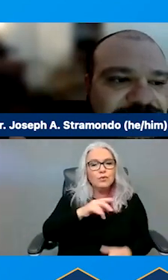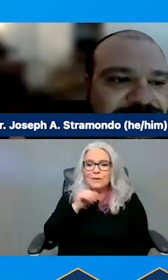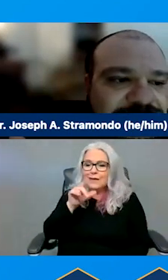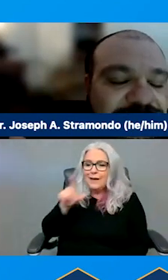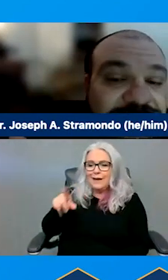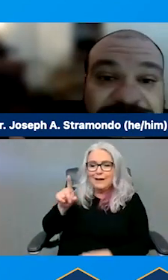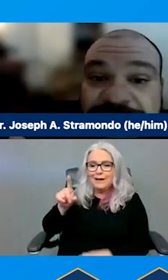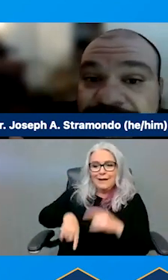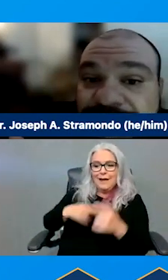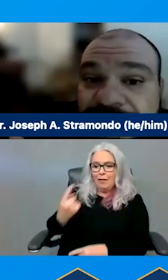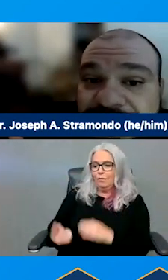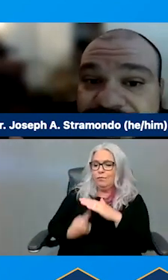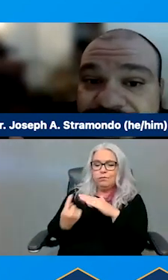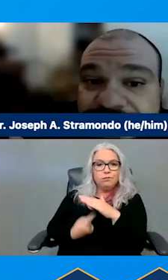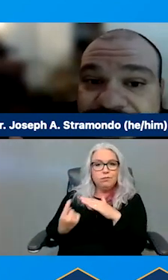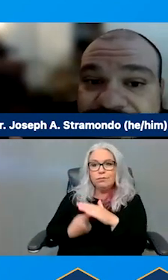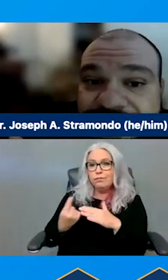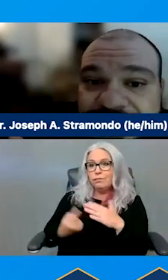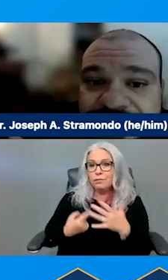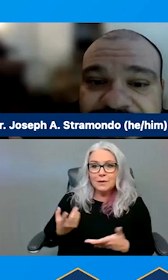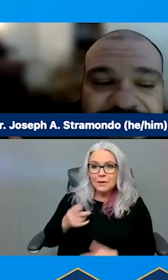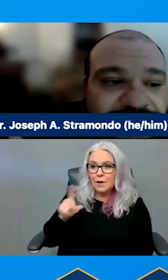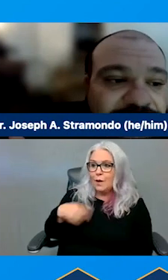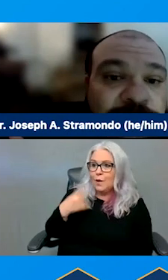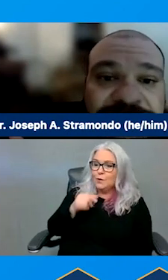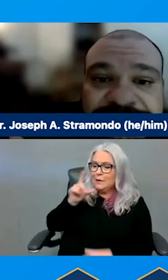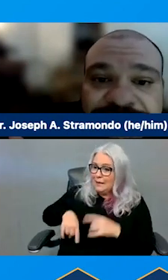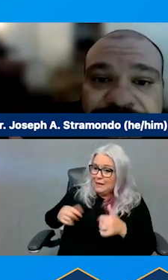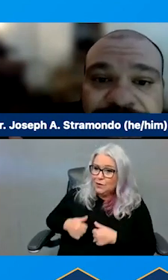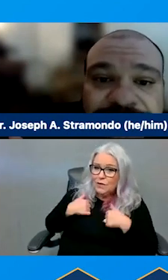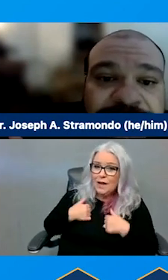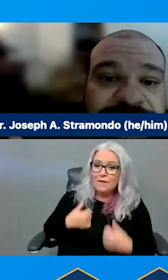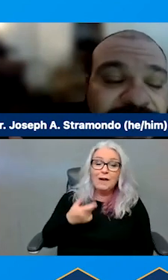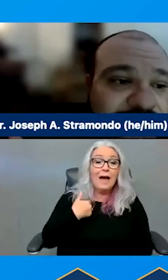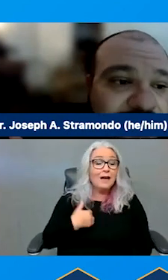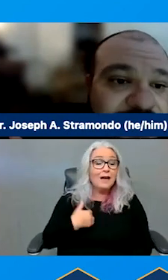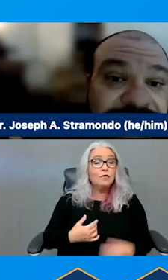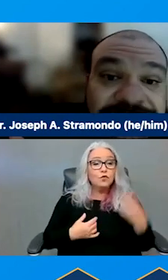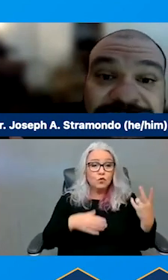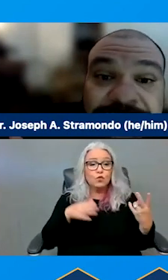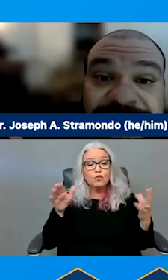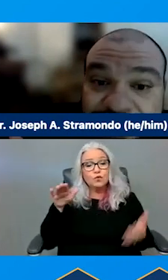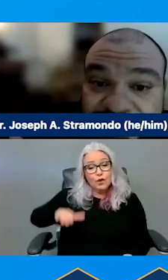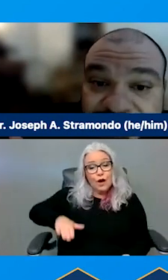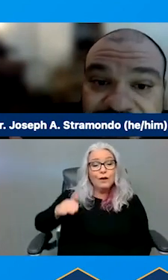long. Okay. I have two small kids. Right. Almost 7 year old and almost 5 year old but at the